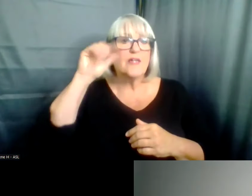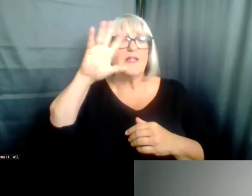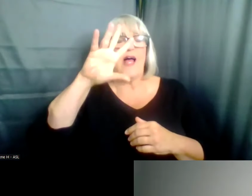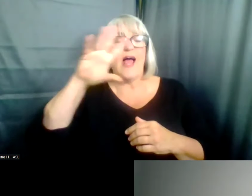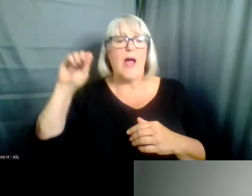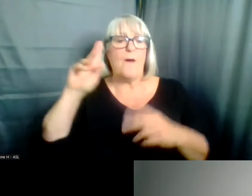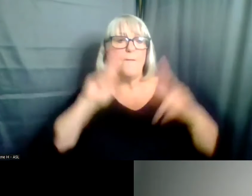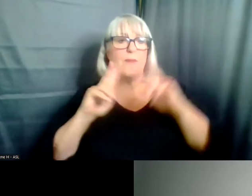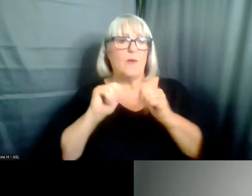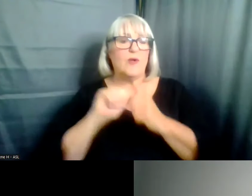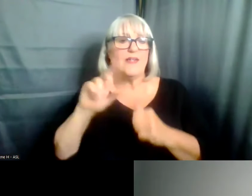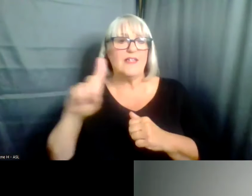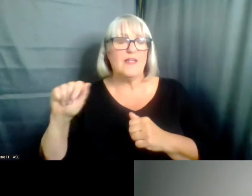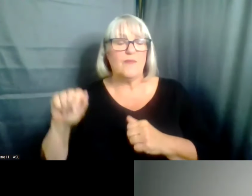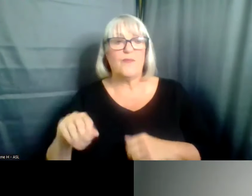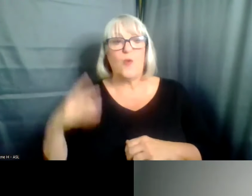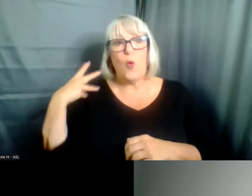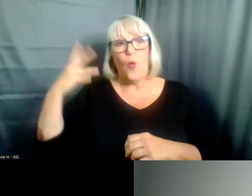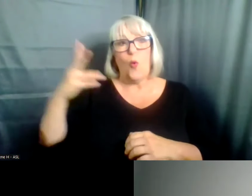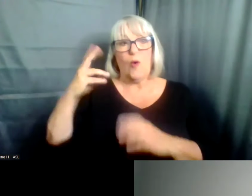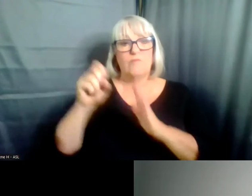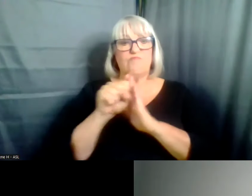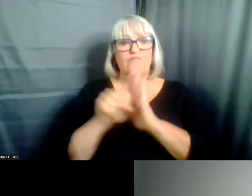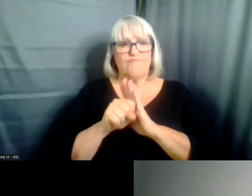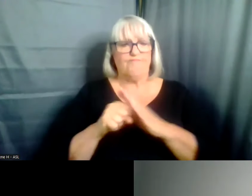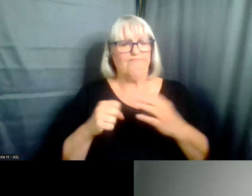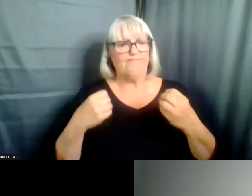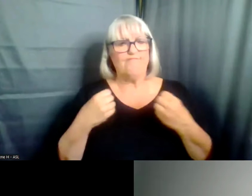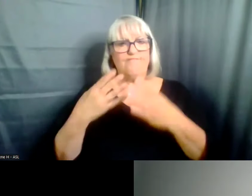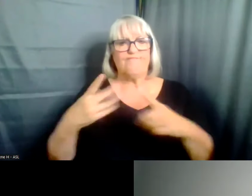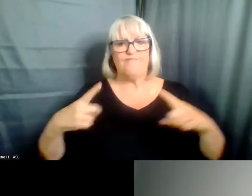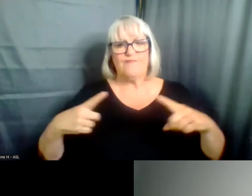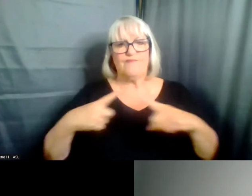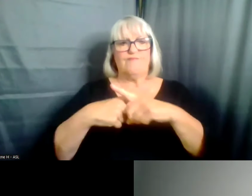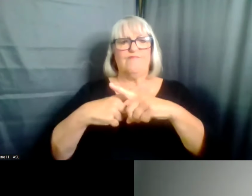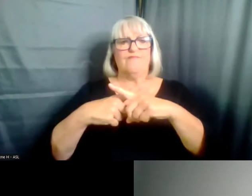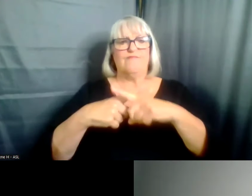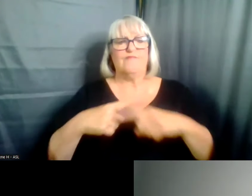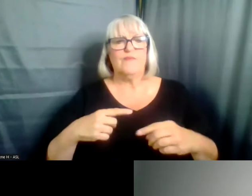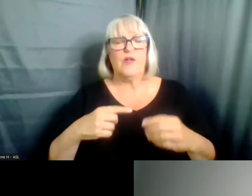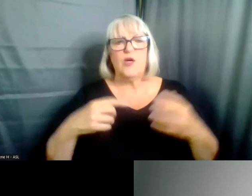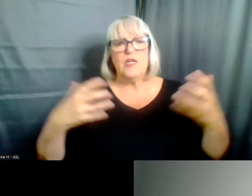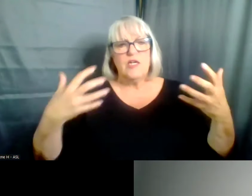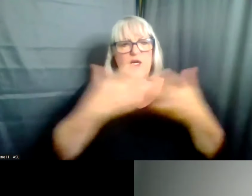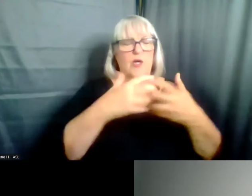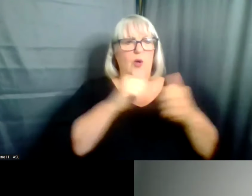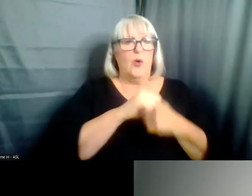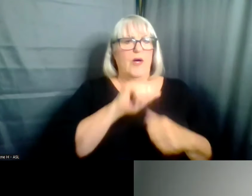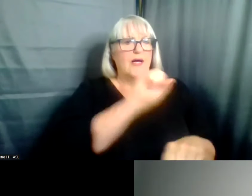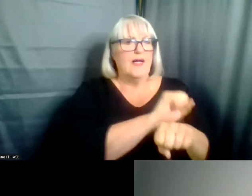Washington state embarked on a cross system initiative described as a partnership of Labor, government, business and nonprofits.